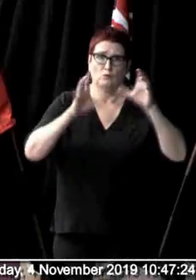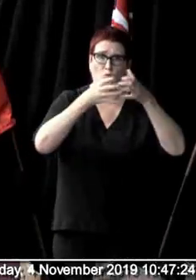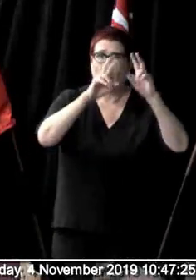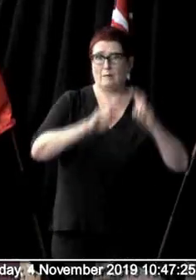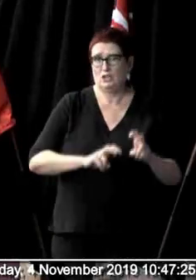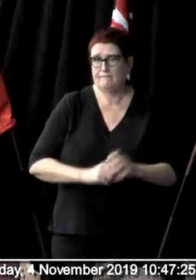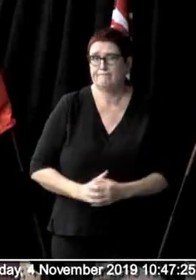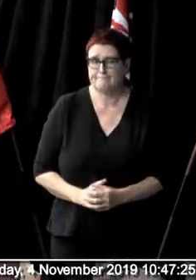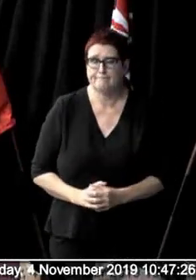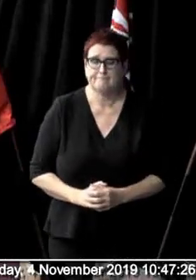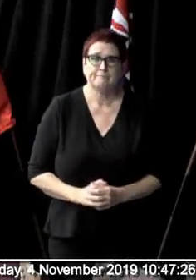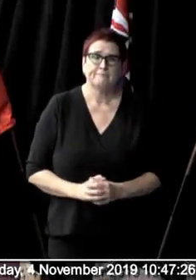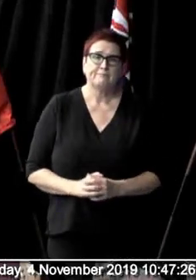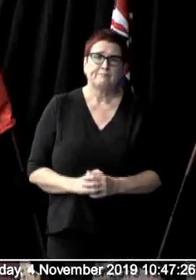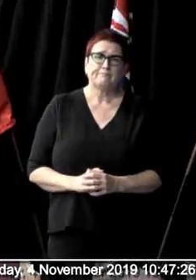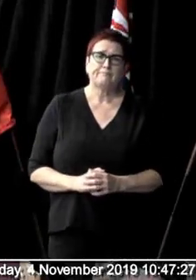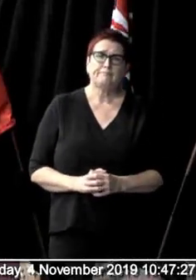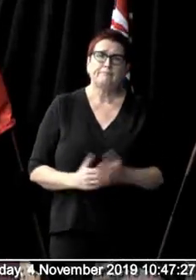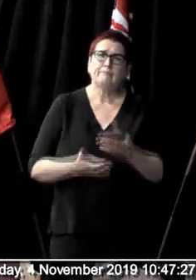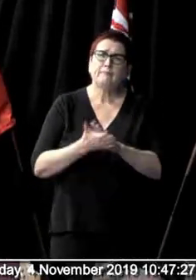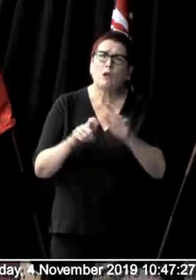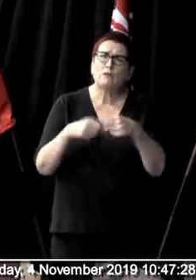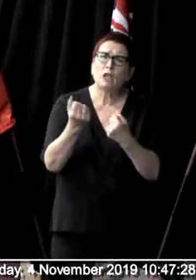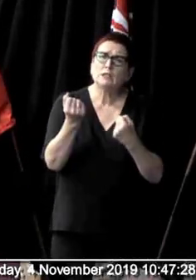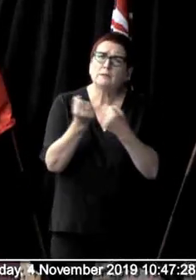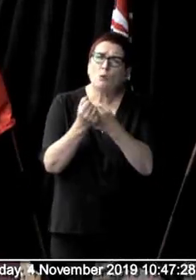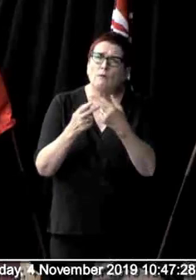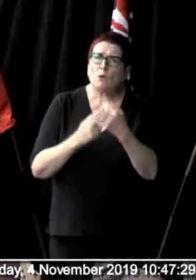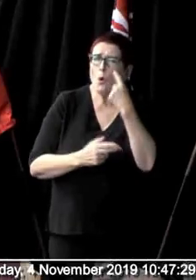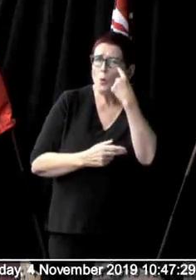One means of supporting witnesses at this Commission to be comfortable